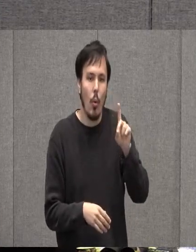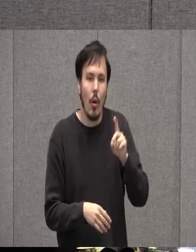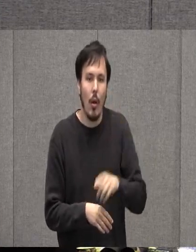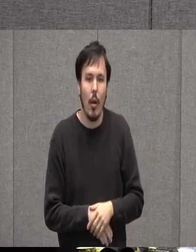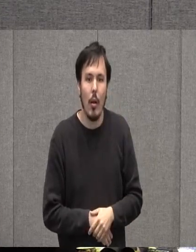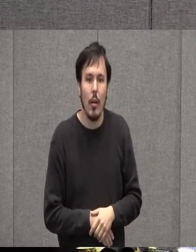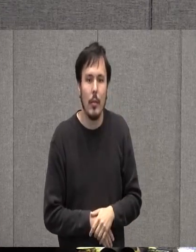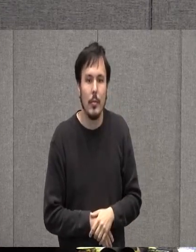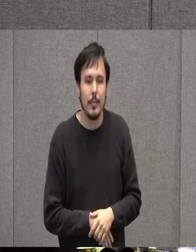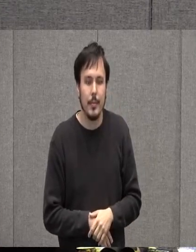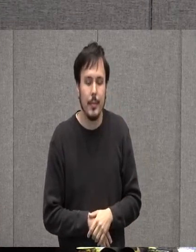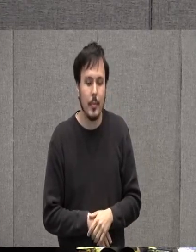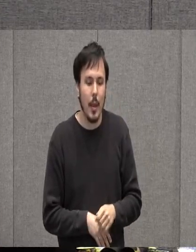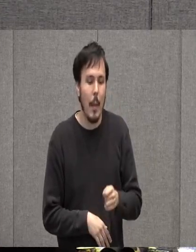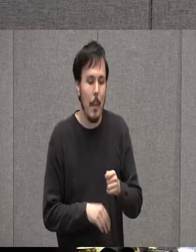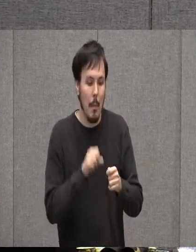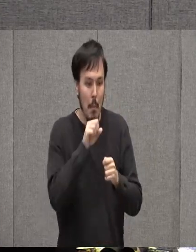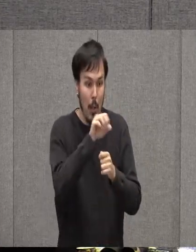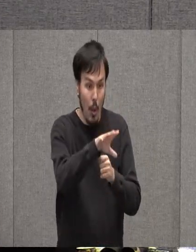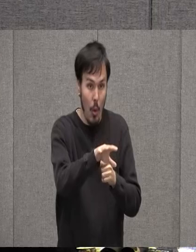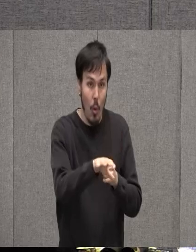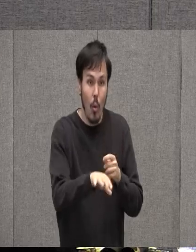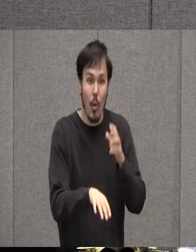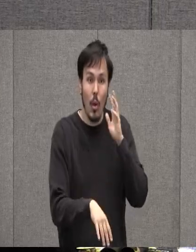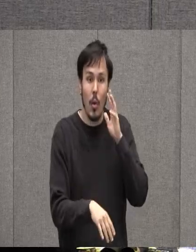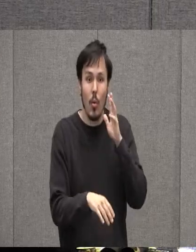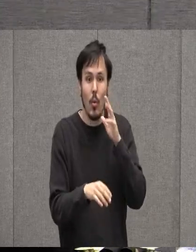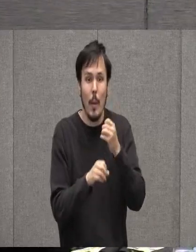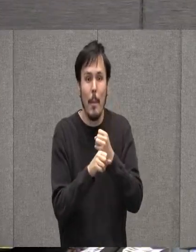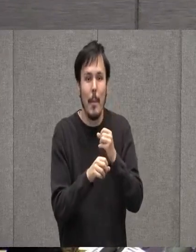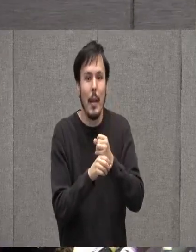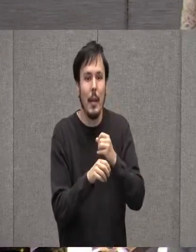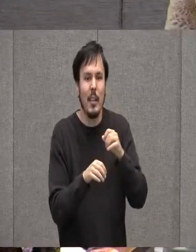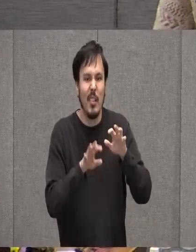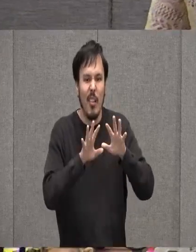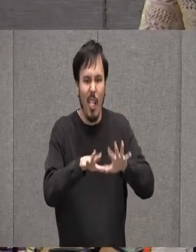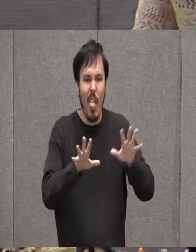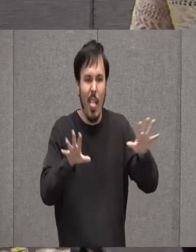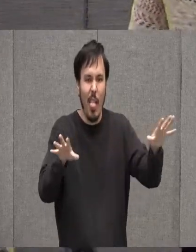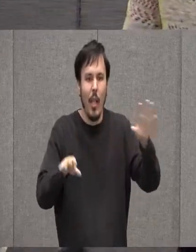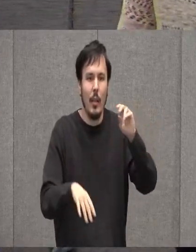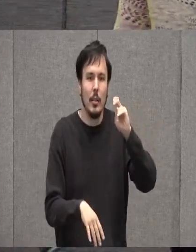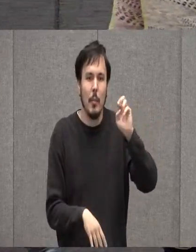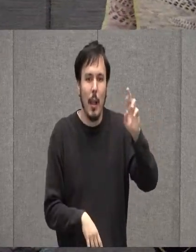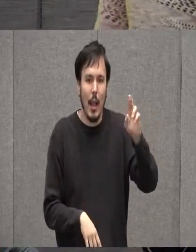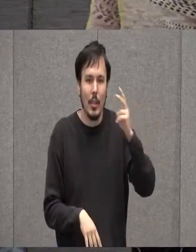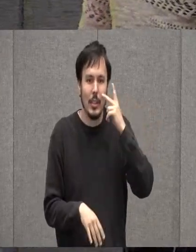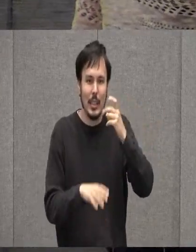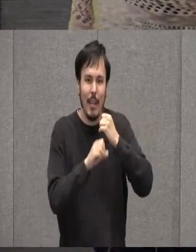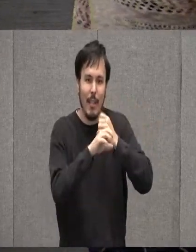and you can blow and it makes little splatters. And if you see, it's kinda starting to look like little fireworks over here.